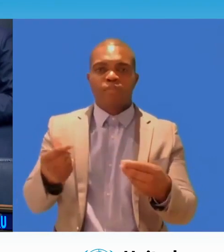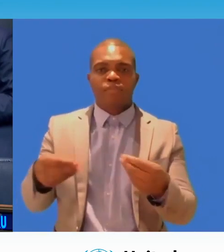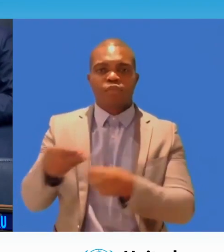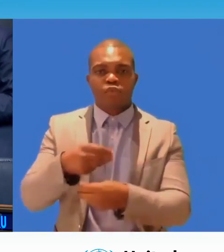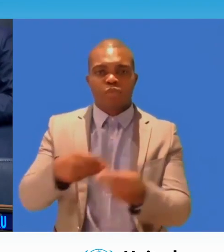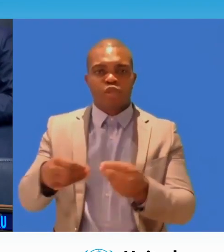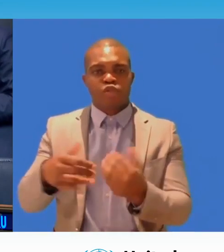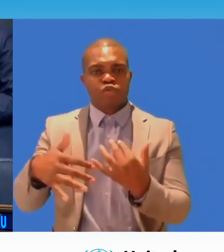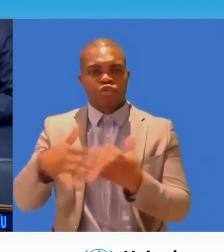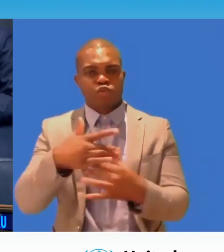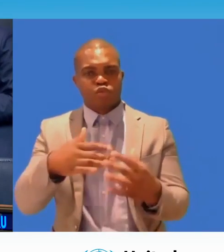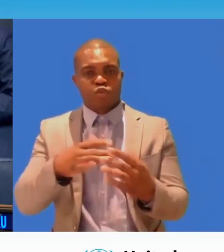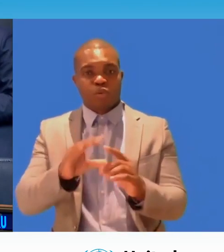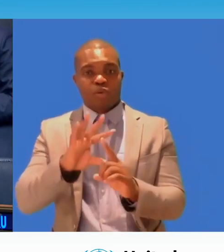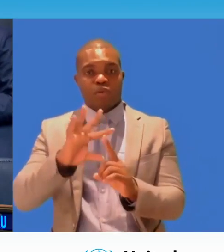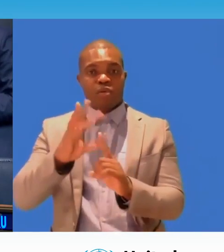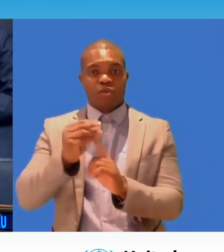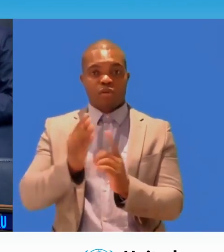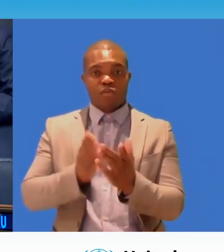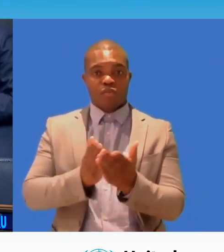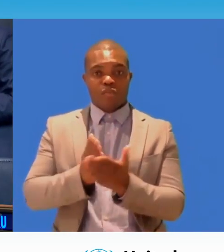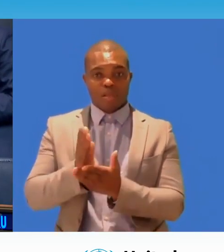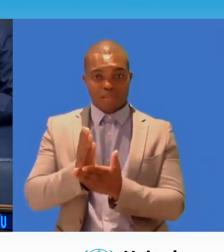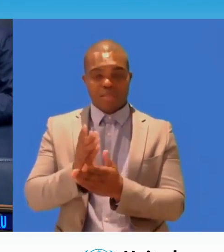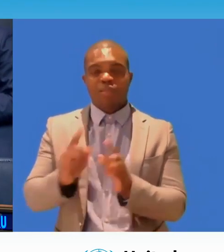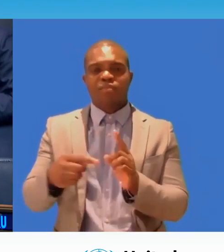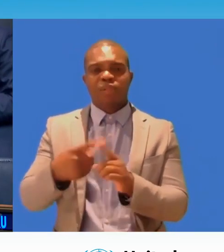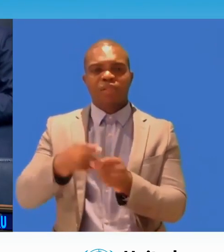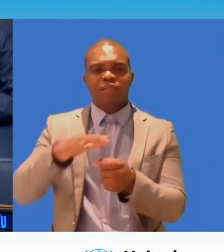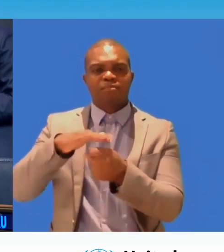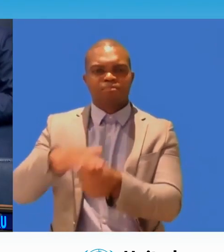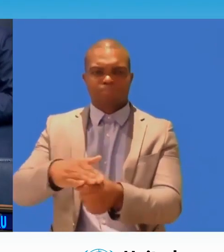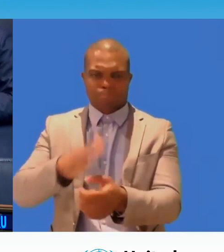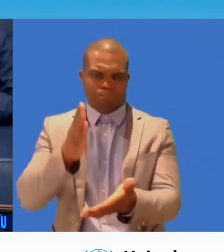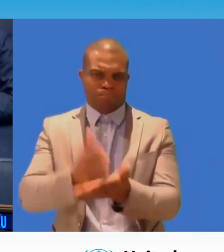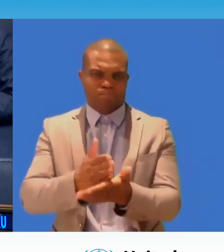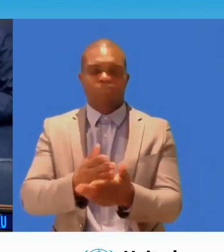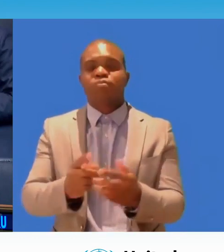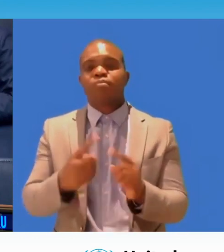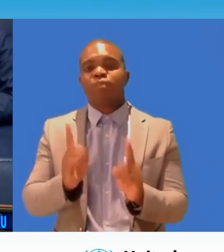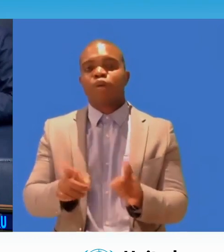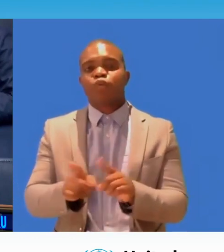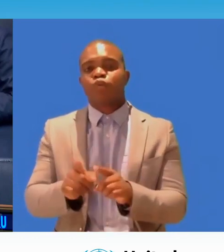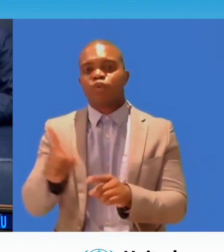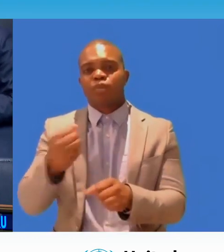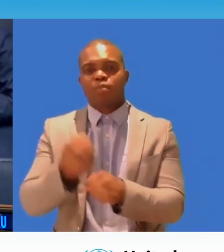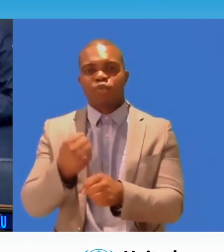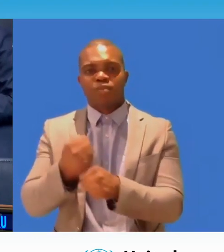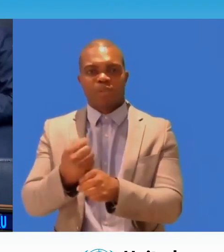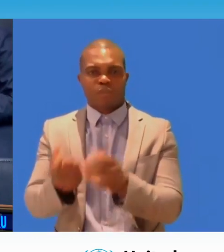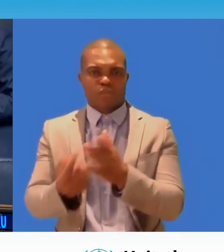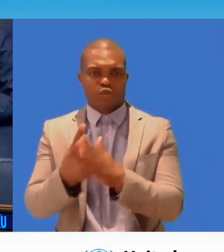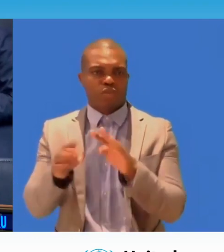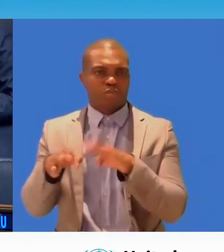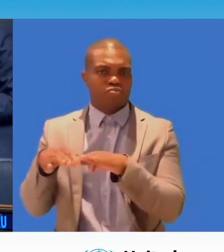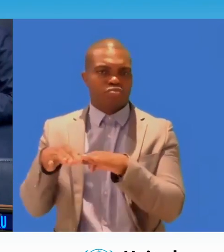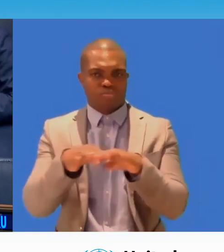employment opportunities the government continues to provide Social Security allowance to enhance